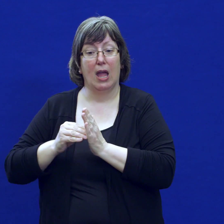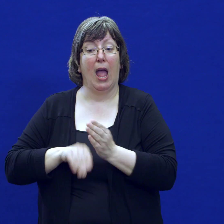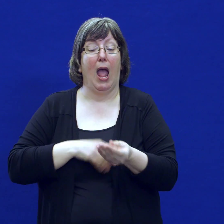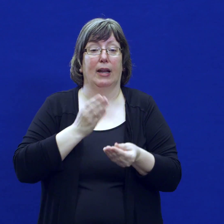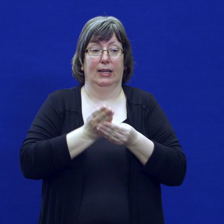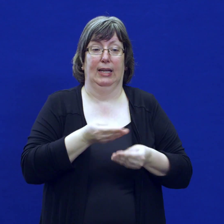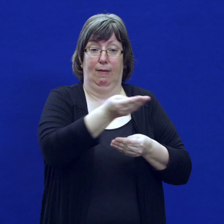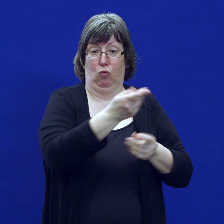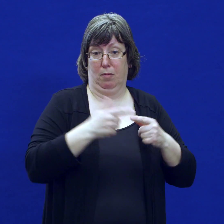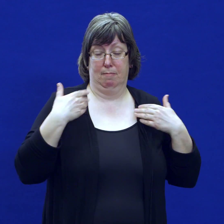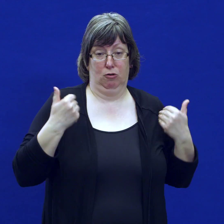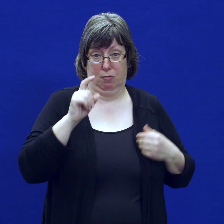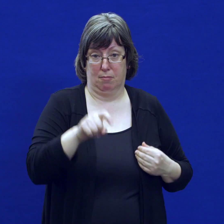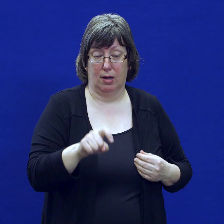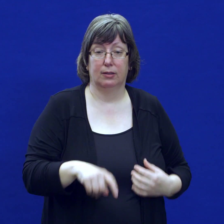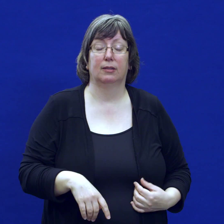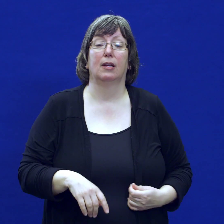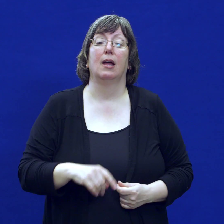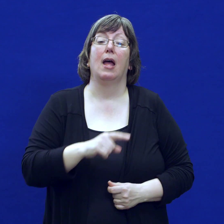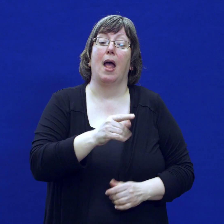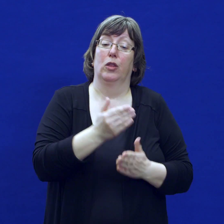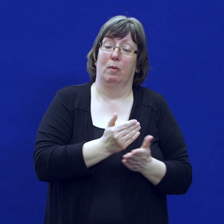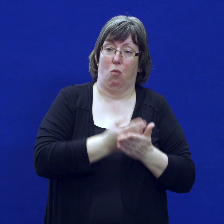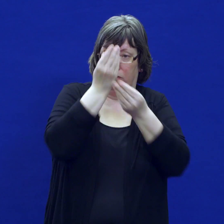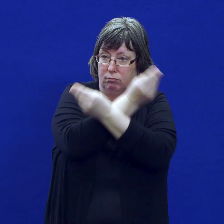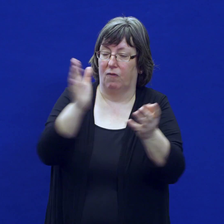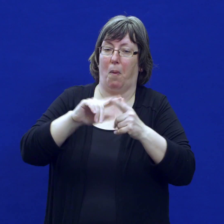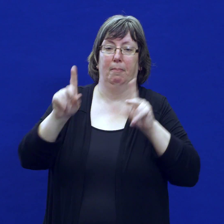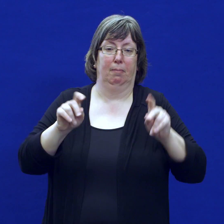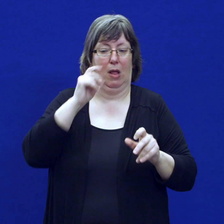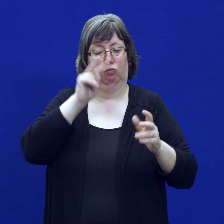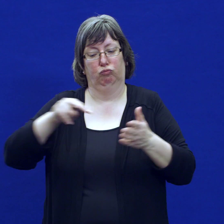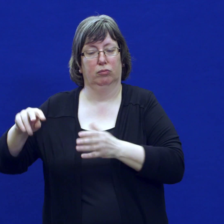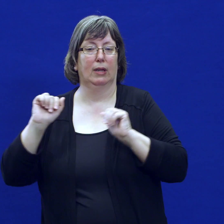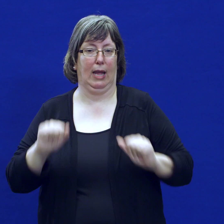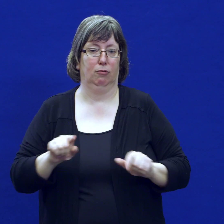file it with the Minister and make the report publicly available.